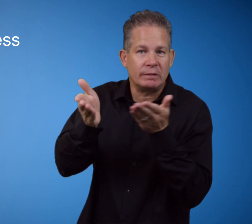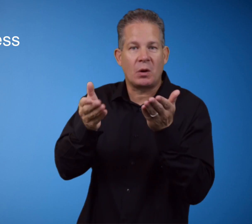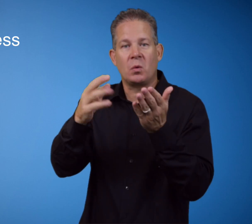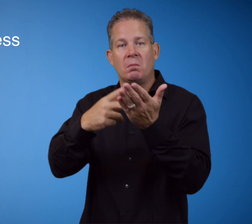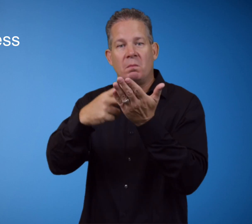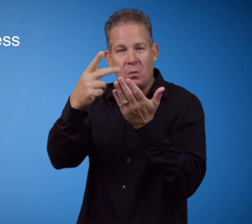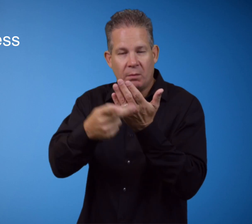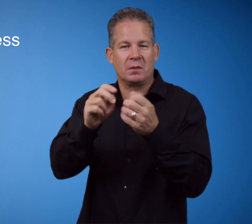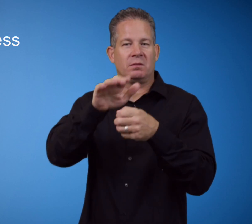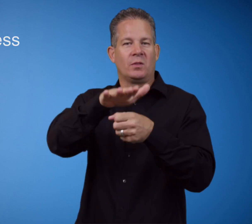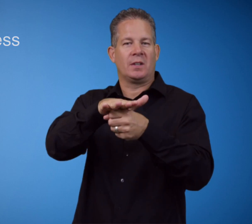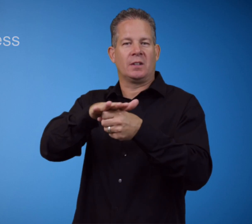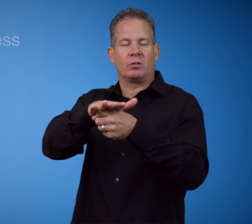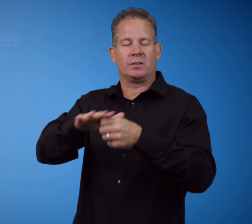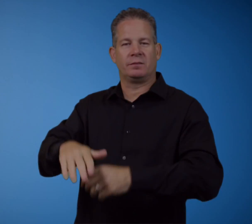services or programs in your area.